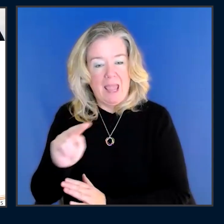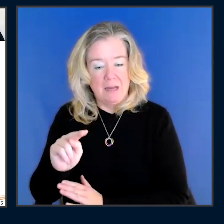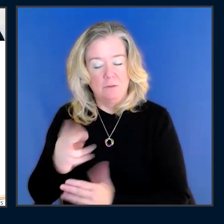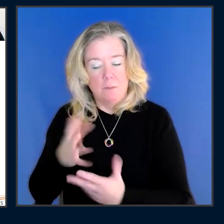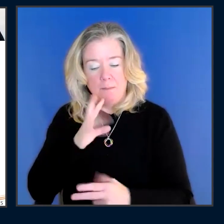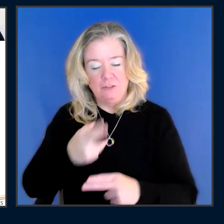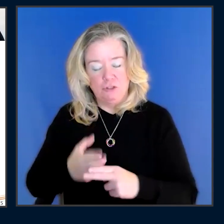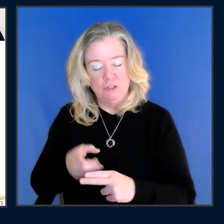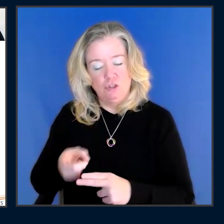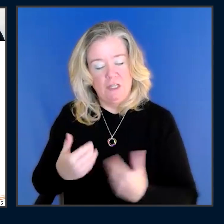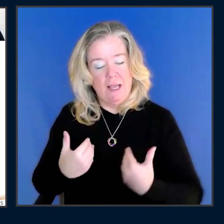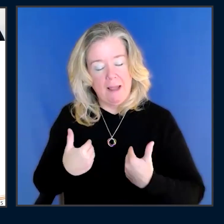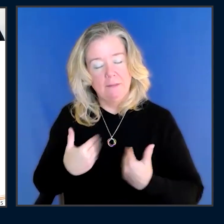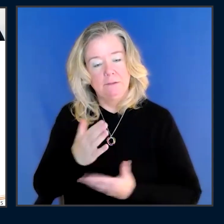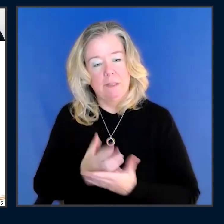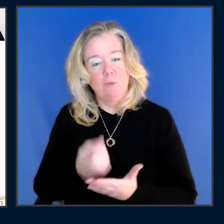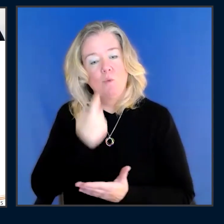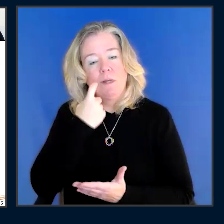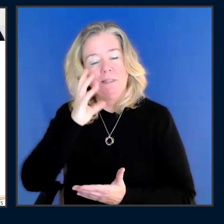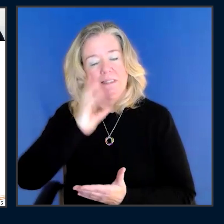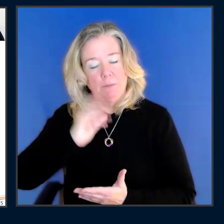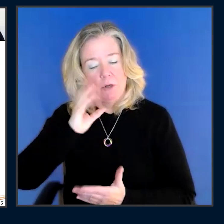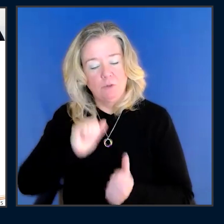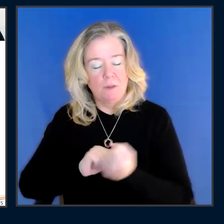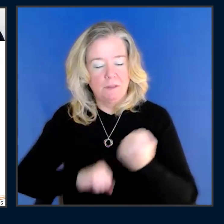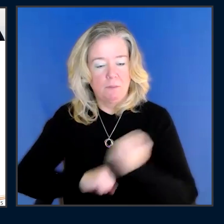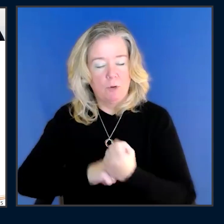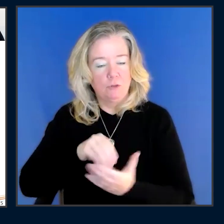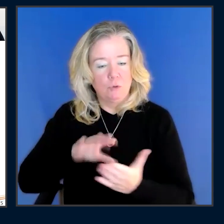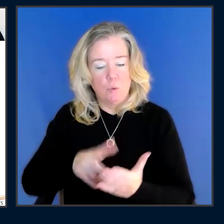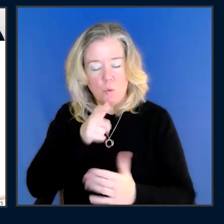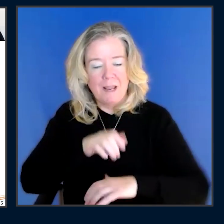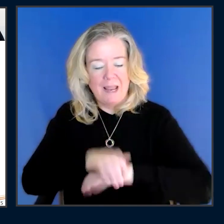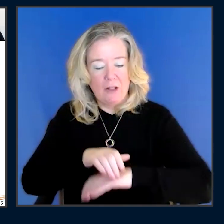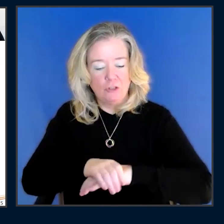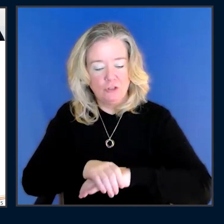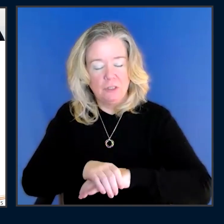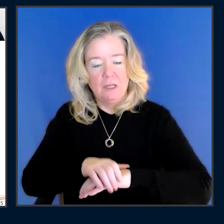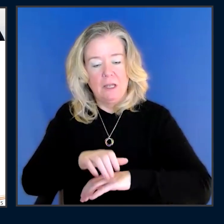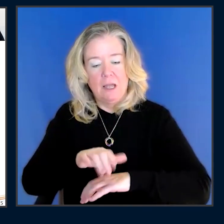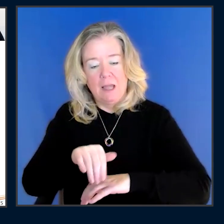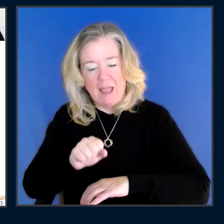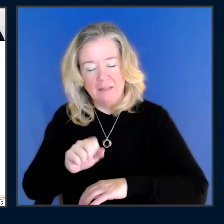I know that Ann mentioned, she has some recent experience supporting students who are English